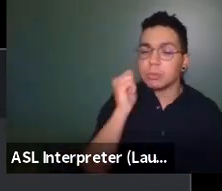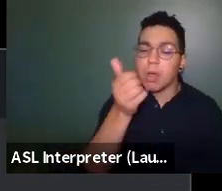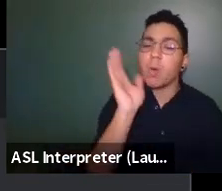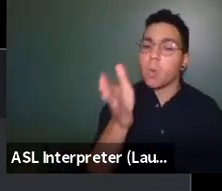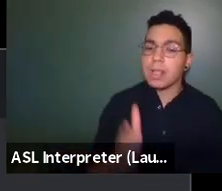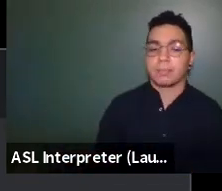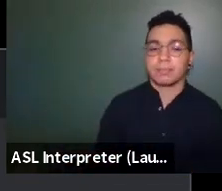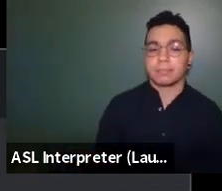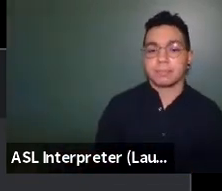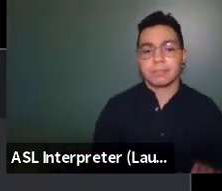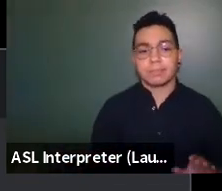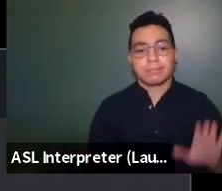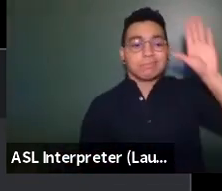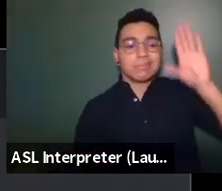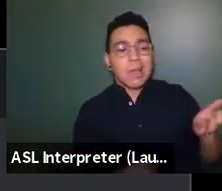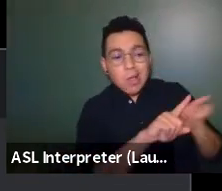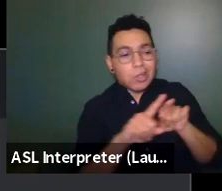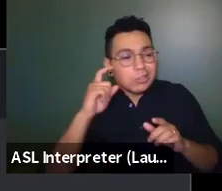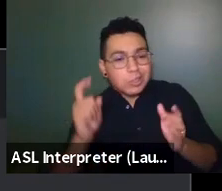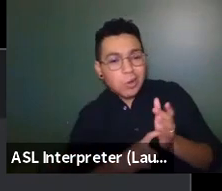ESD 112 - Kristina Wambold: Also seeing a question about the To Do feature.